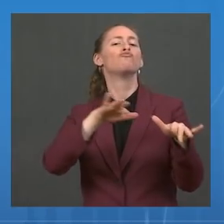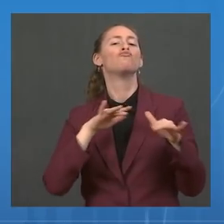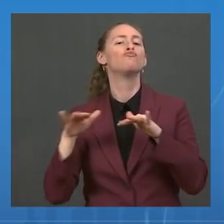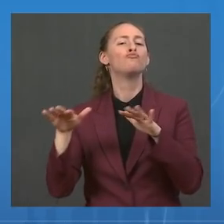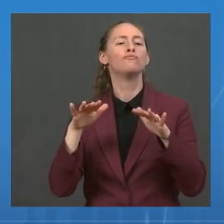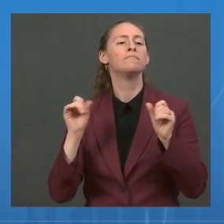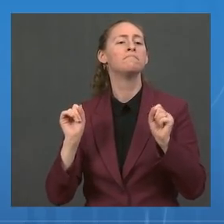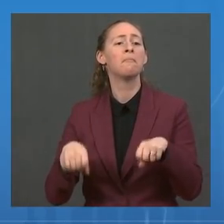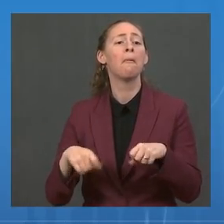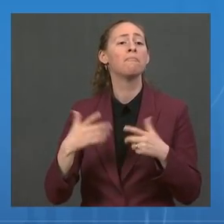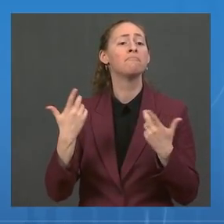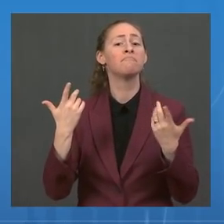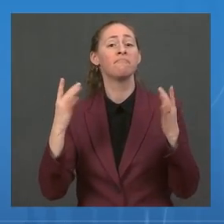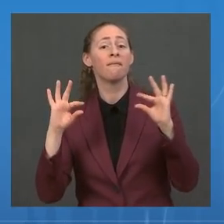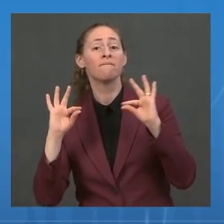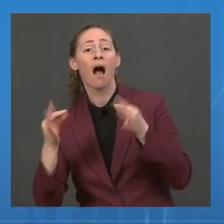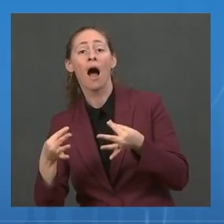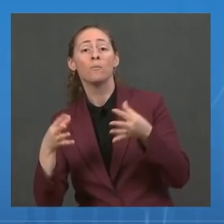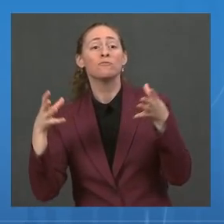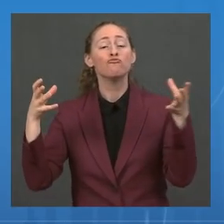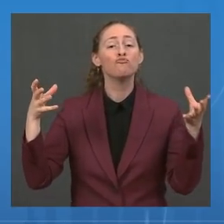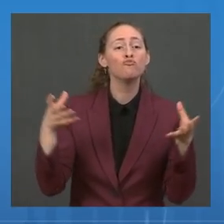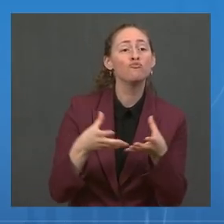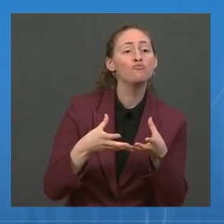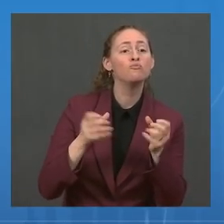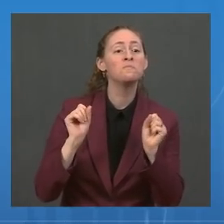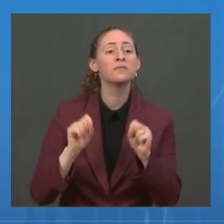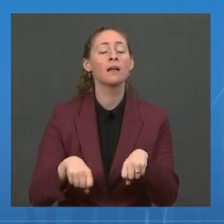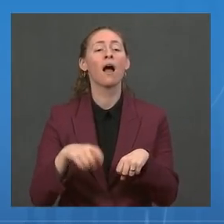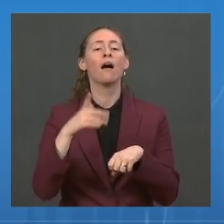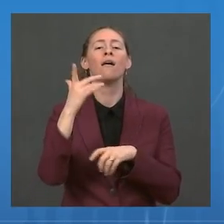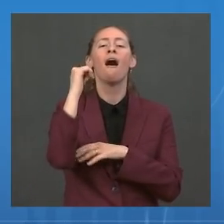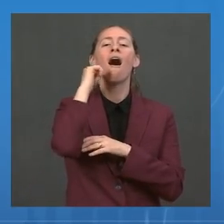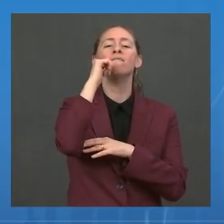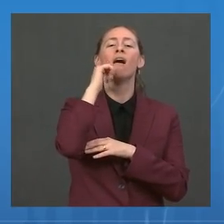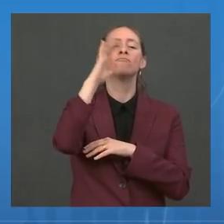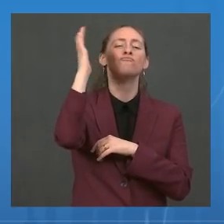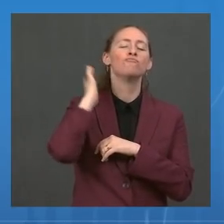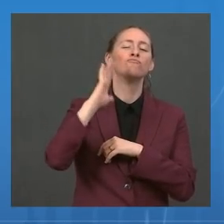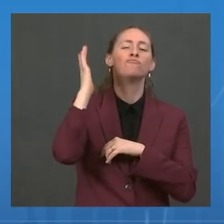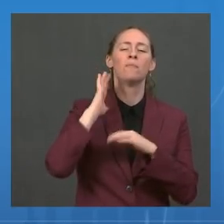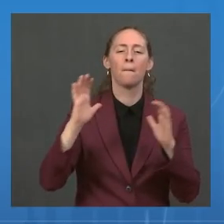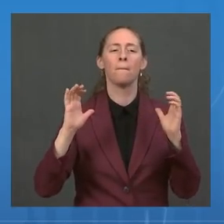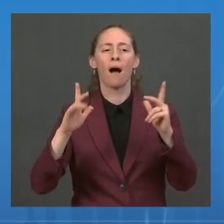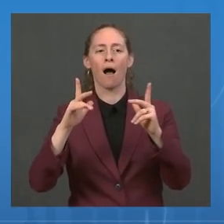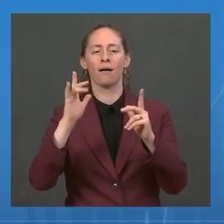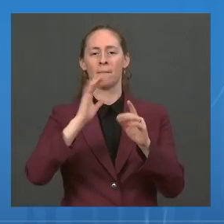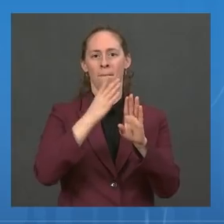and getting back to some of their day-to-day activities that they enjoyed pre-pandemic. There are some people though,